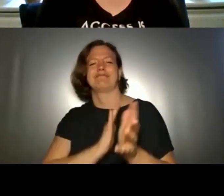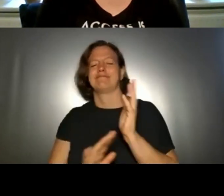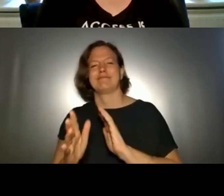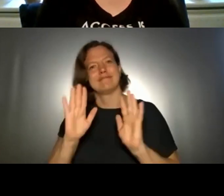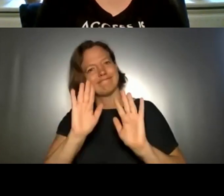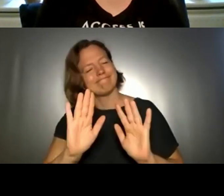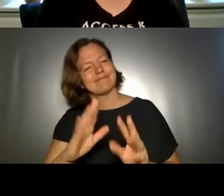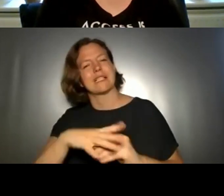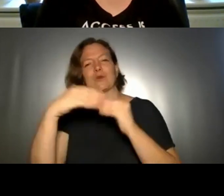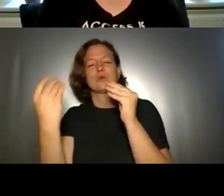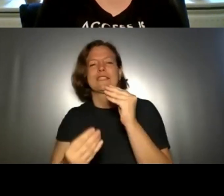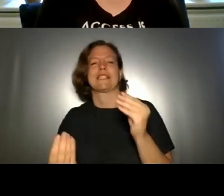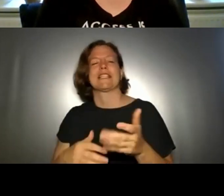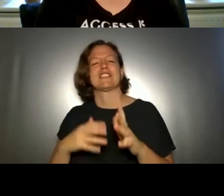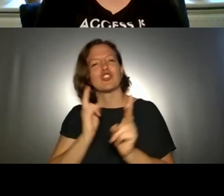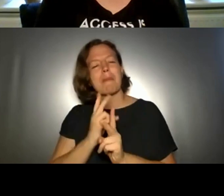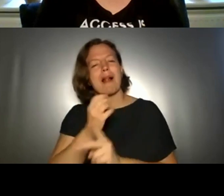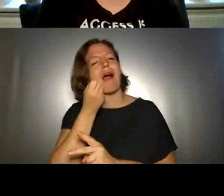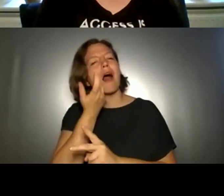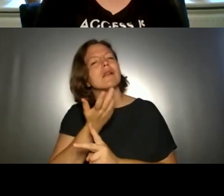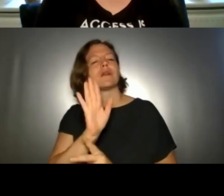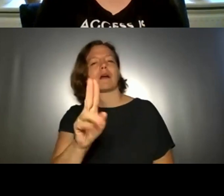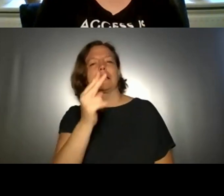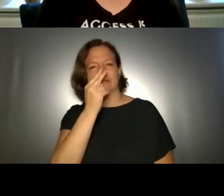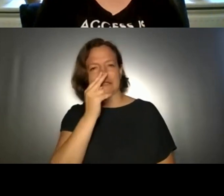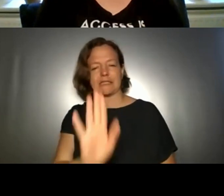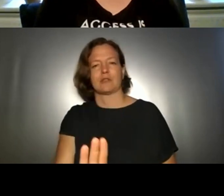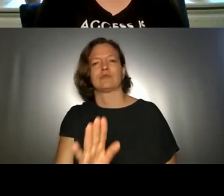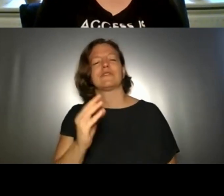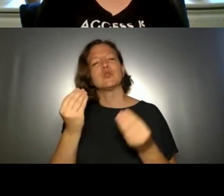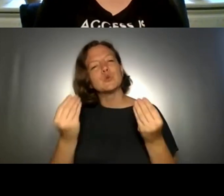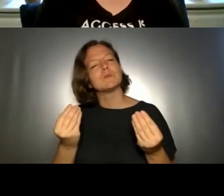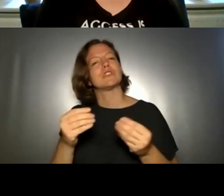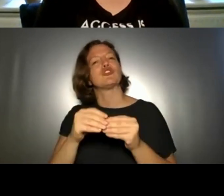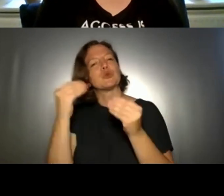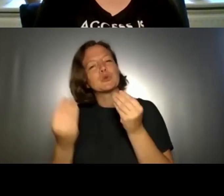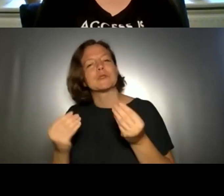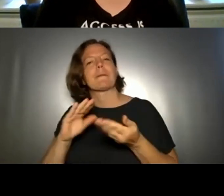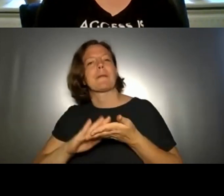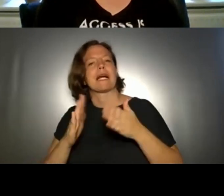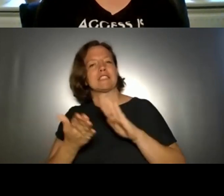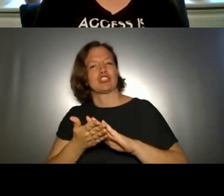and especially about your shared artistic practice with Criptonite?